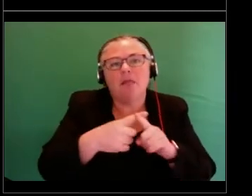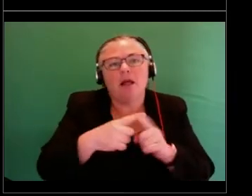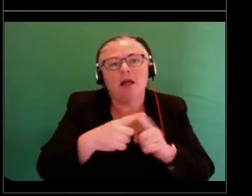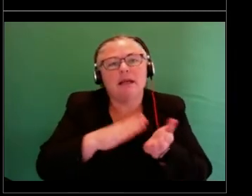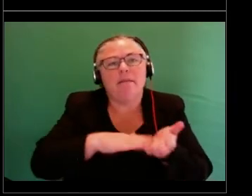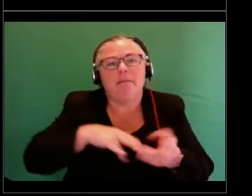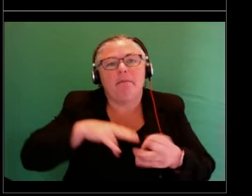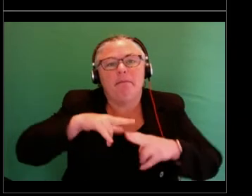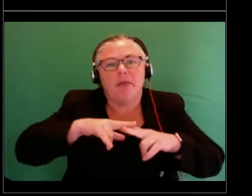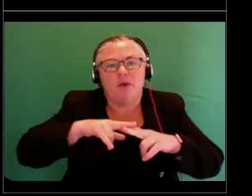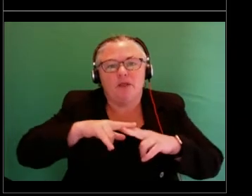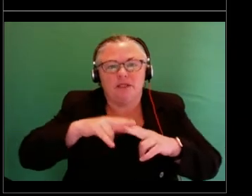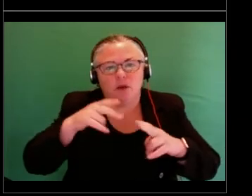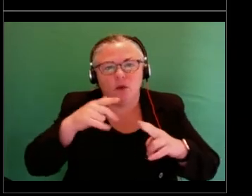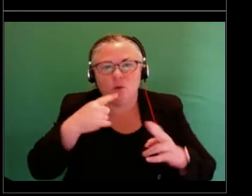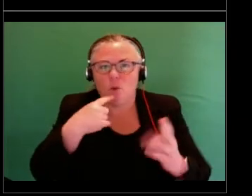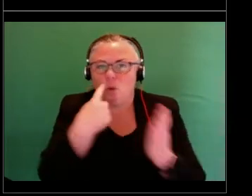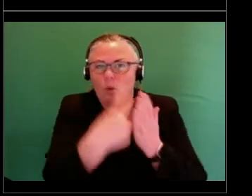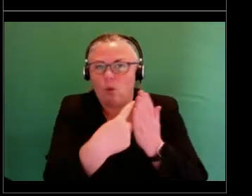child responsibilities or something like that.